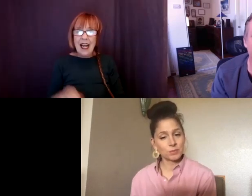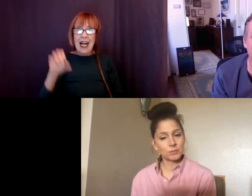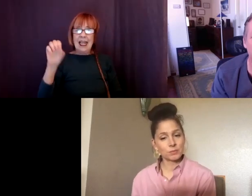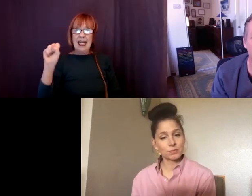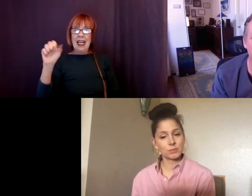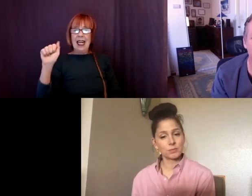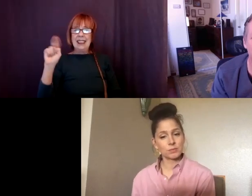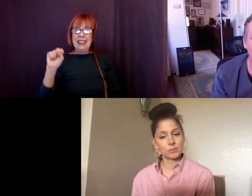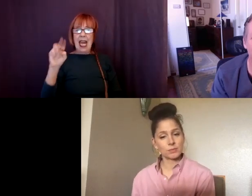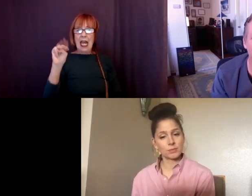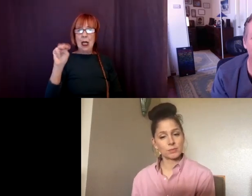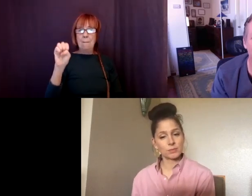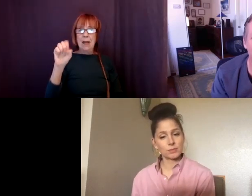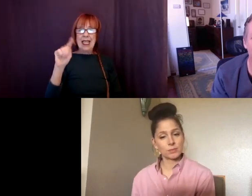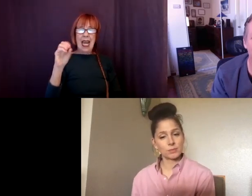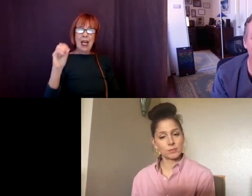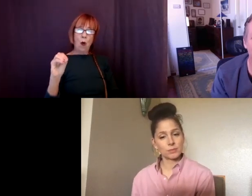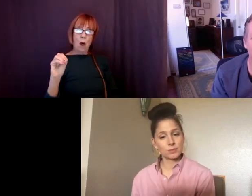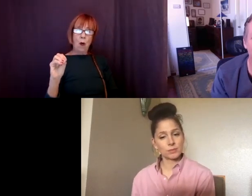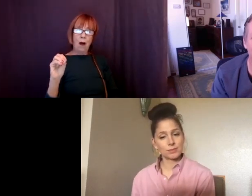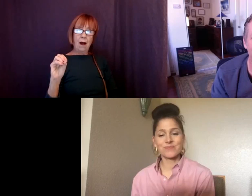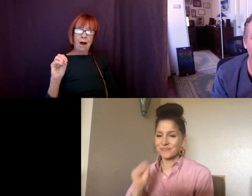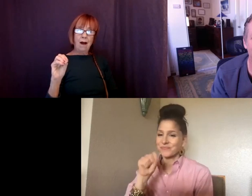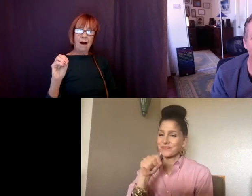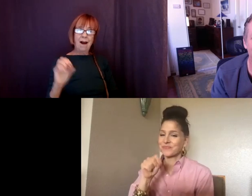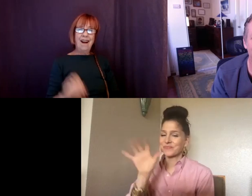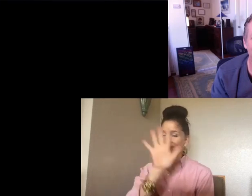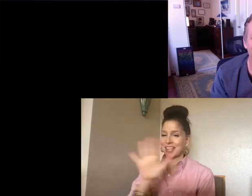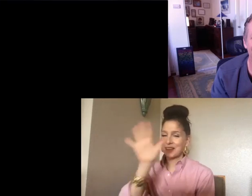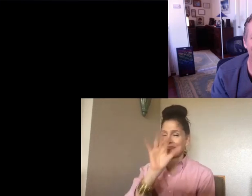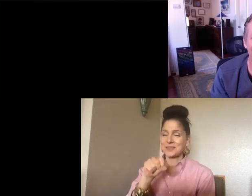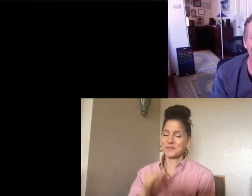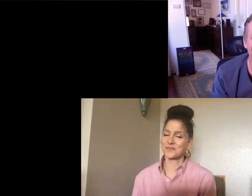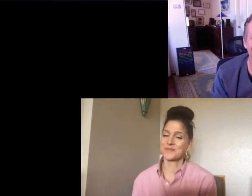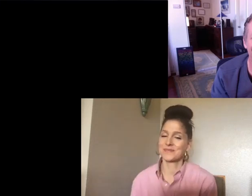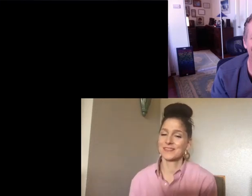SHOSHANNAH - Oh yes, I know that area.